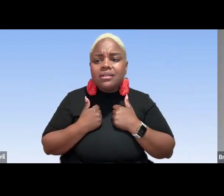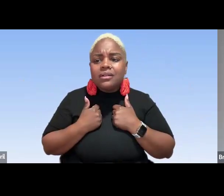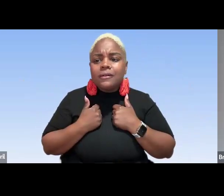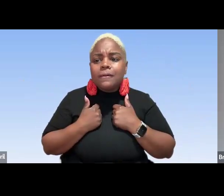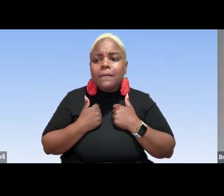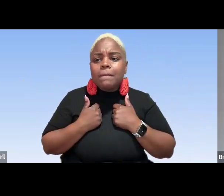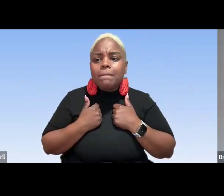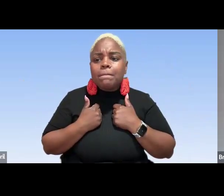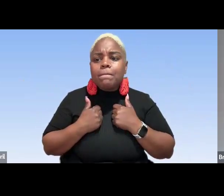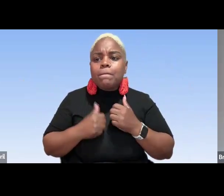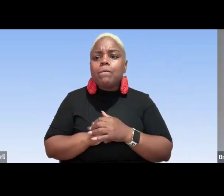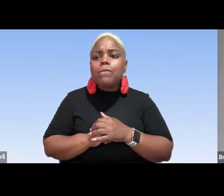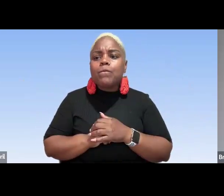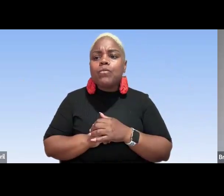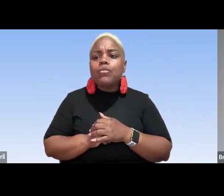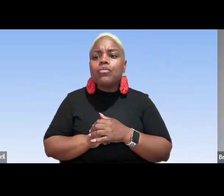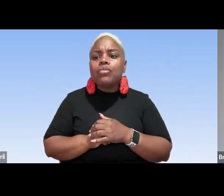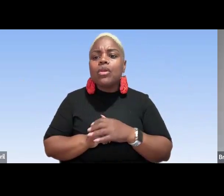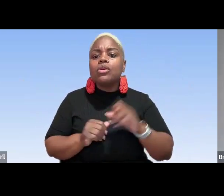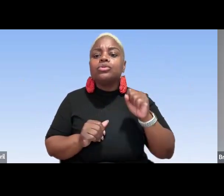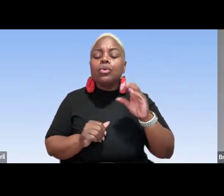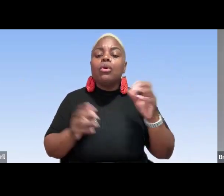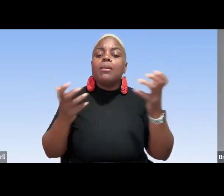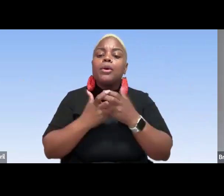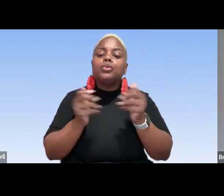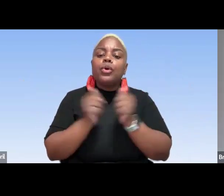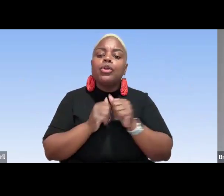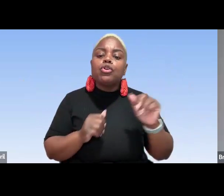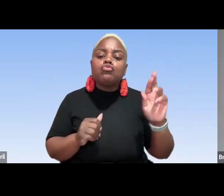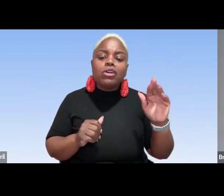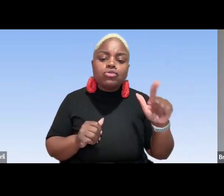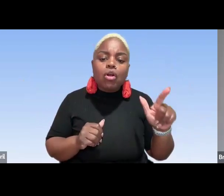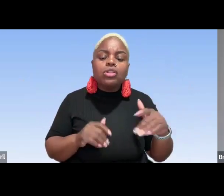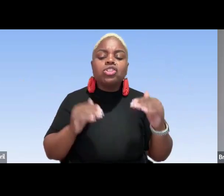with racial justice, immigrant justice, trans justice, worker justice,